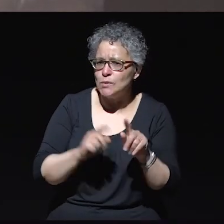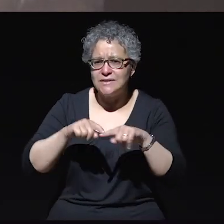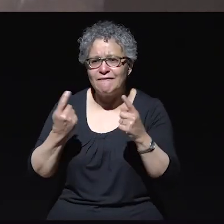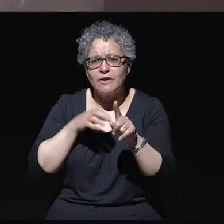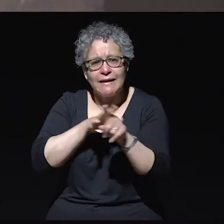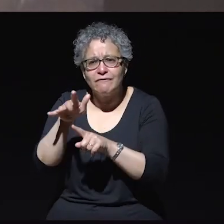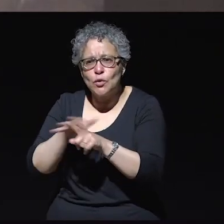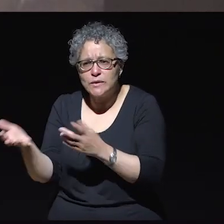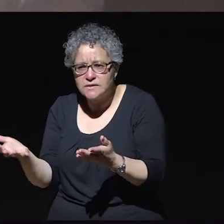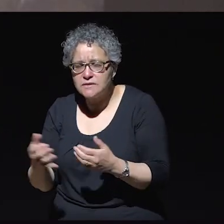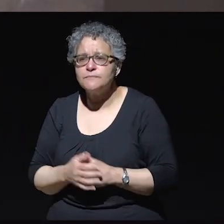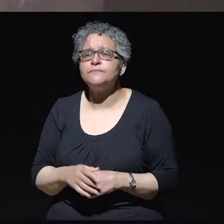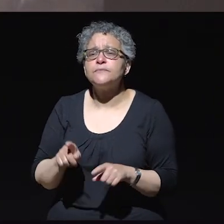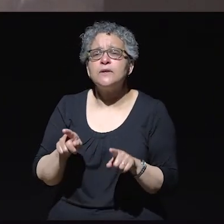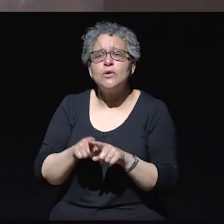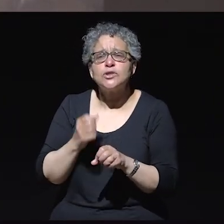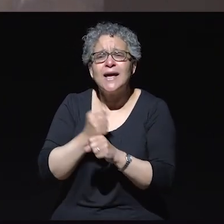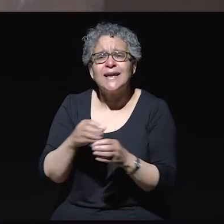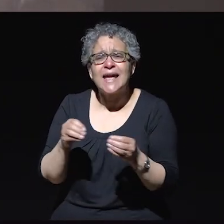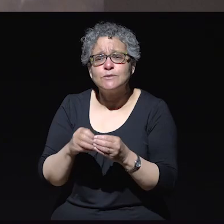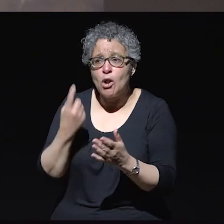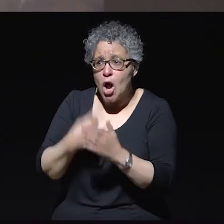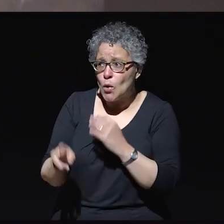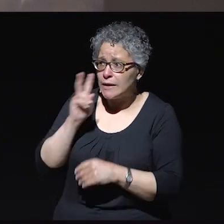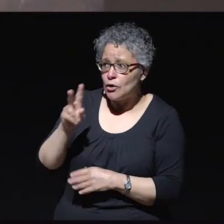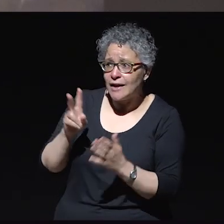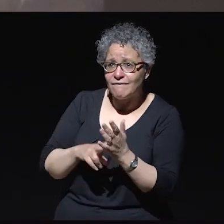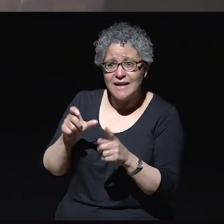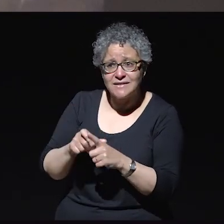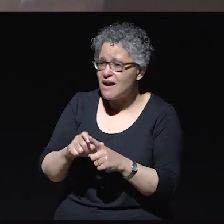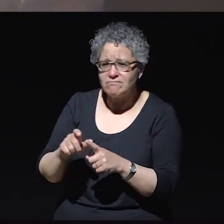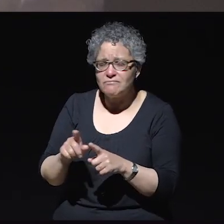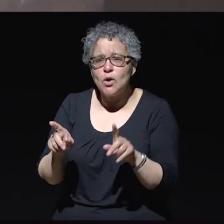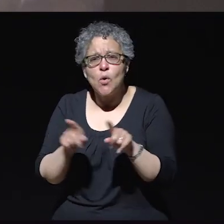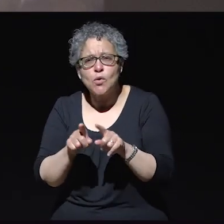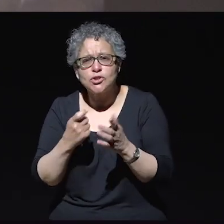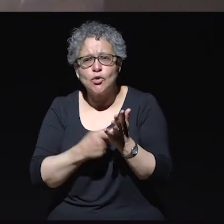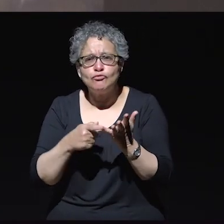the way that Gainsborough isn't just looking at Van Dyck, he is also looking at Rubens through landscape, for example.